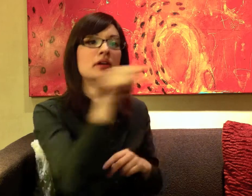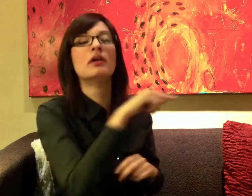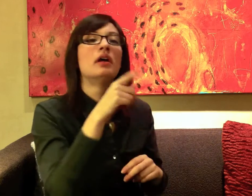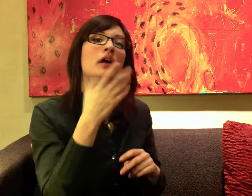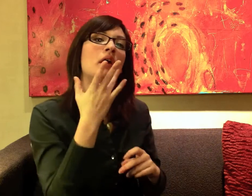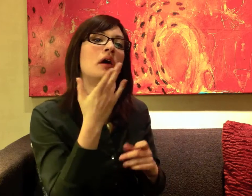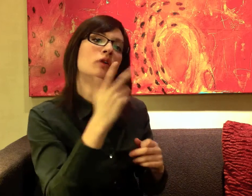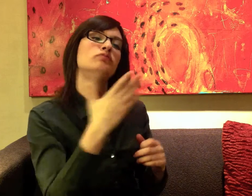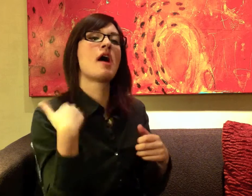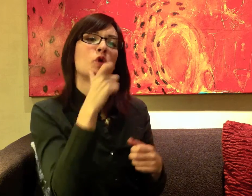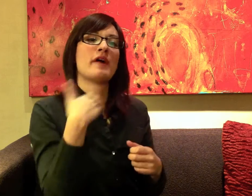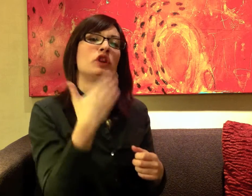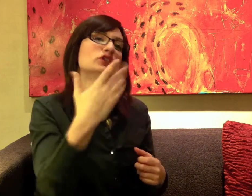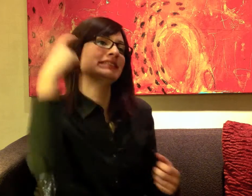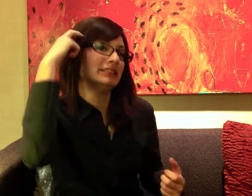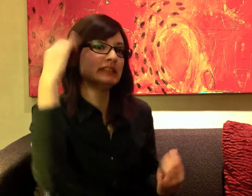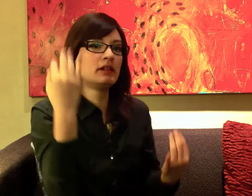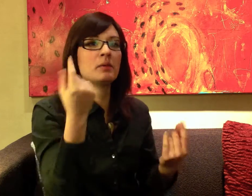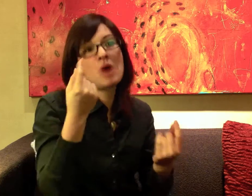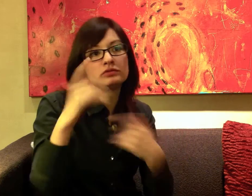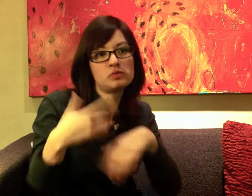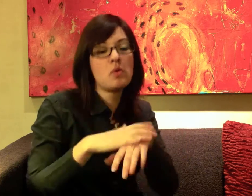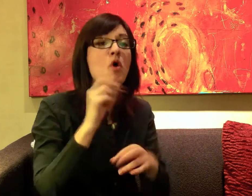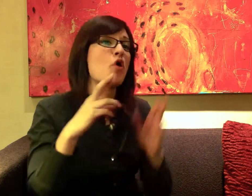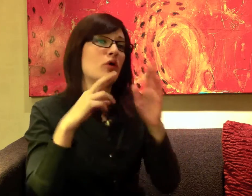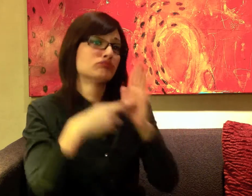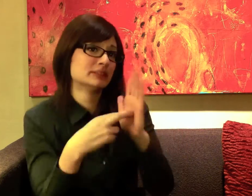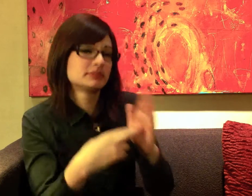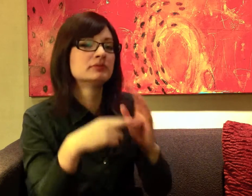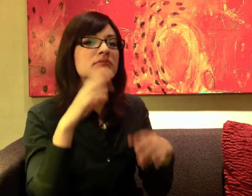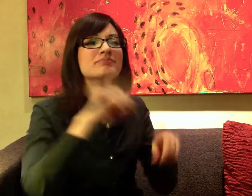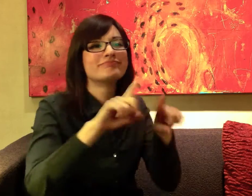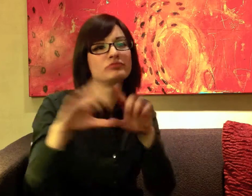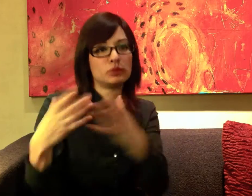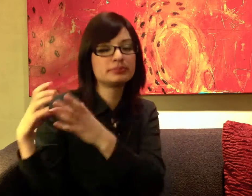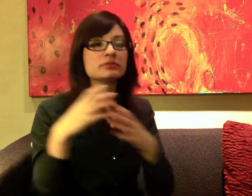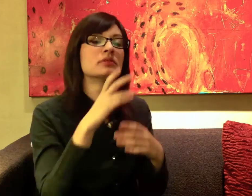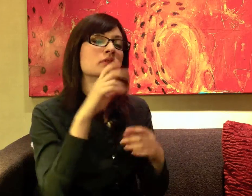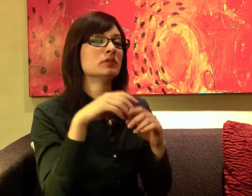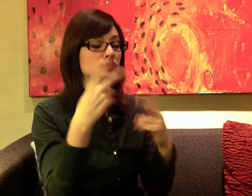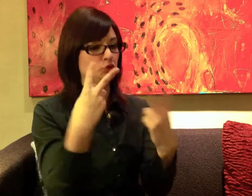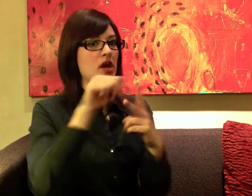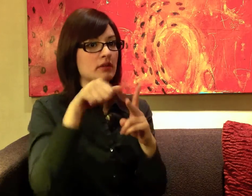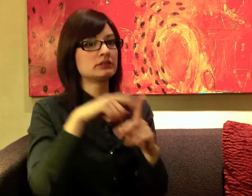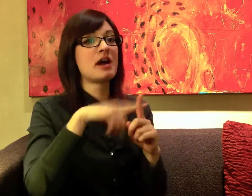They are a group of people who have a good sense of what is going on. There are two groups: